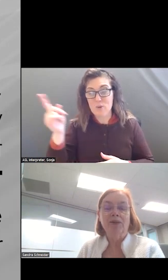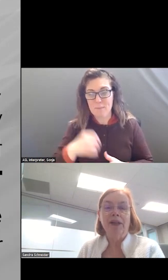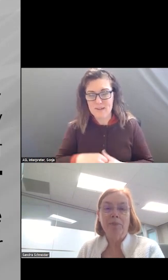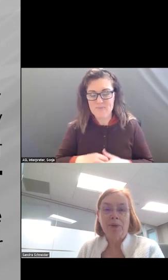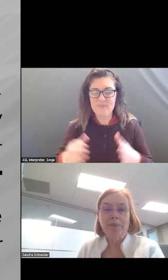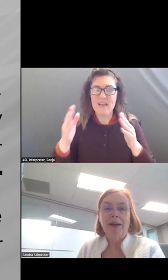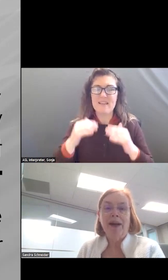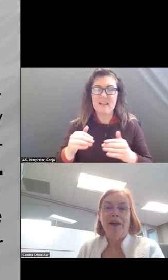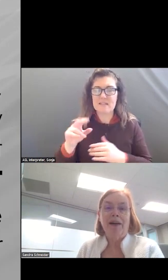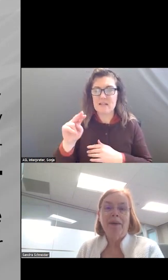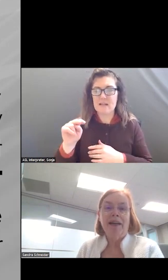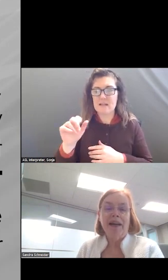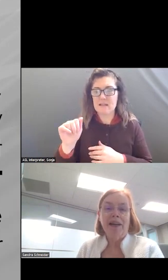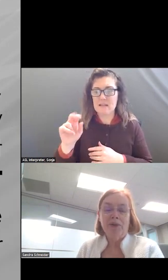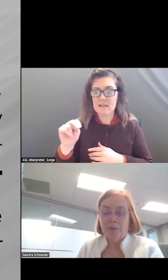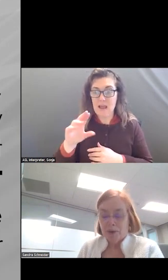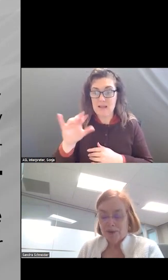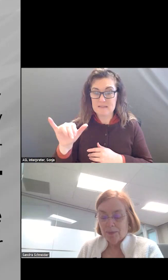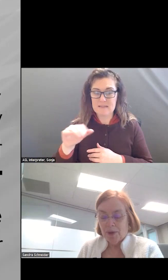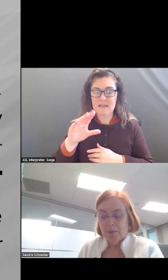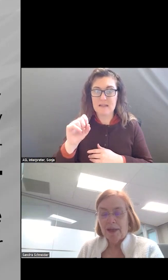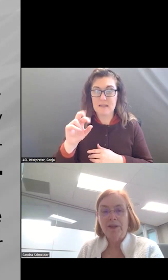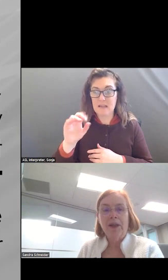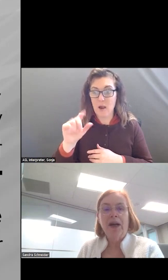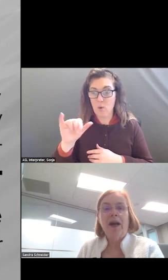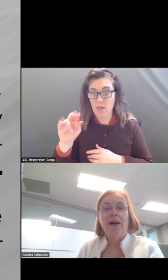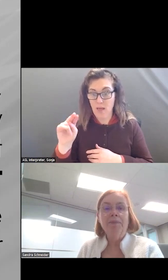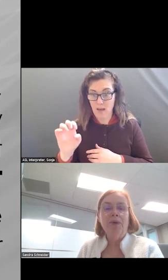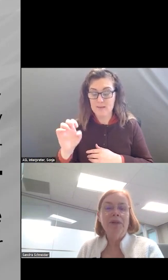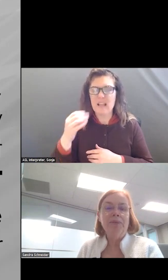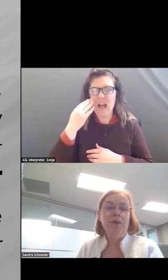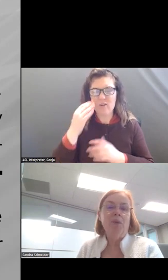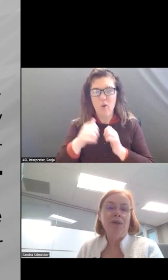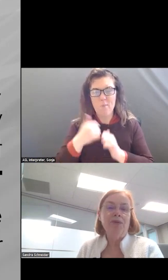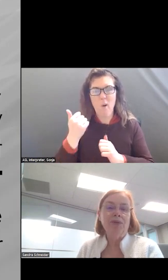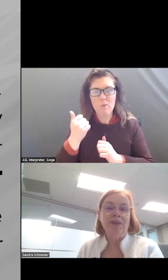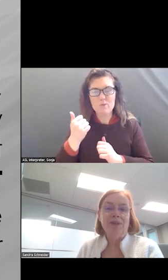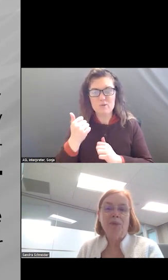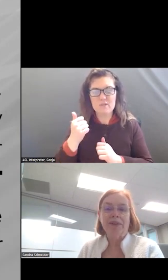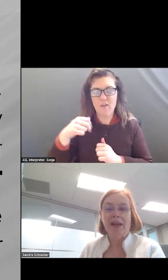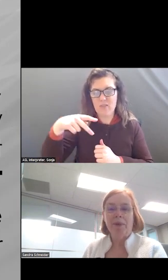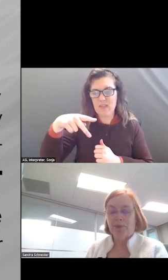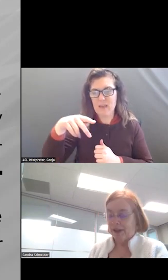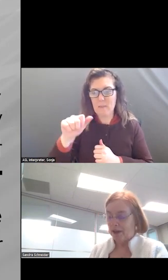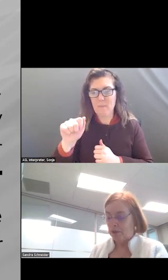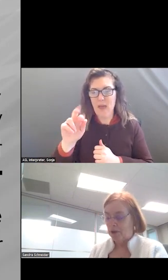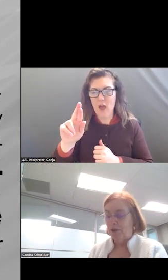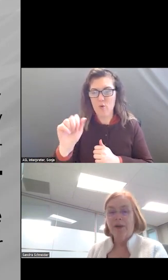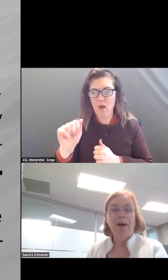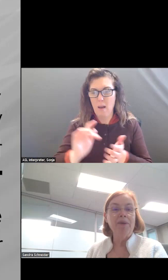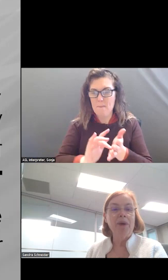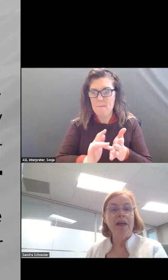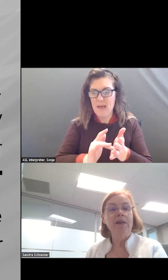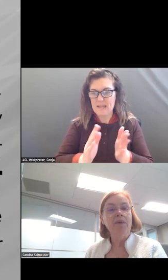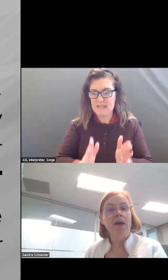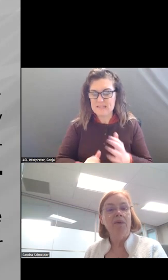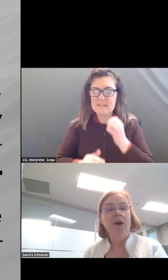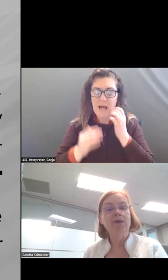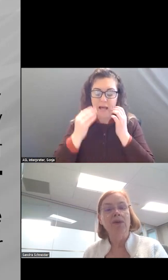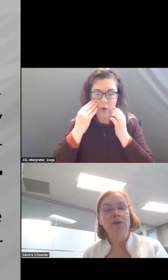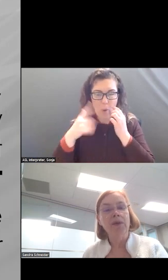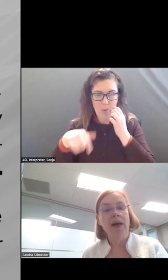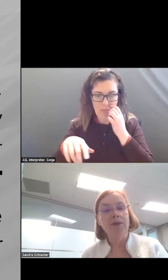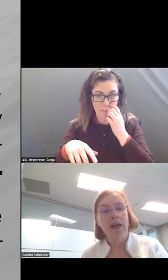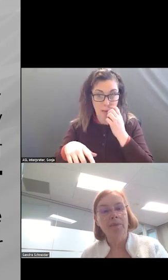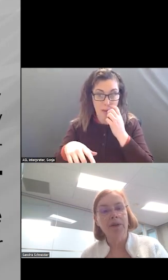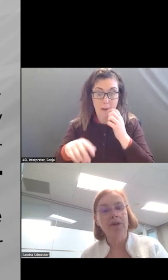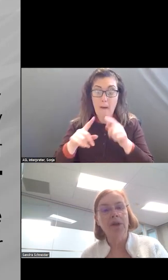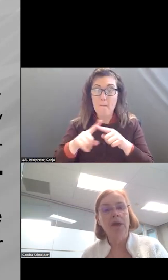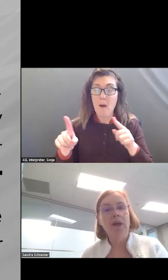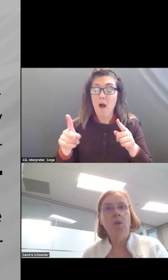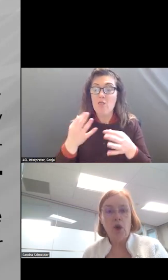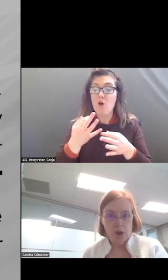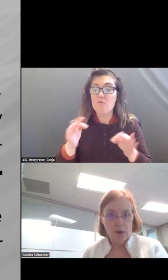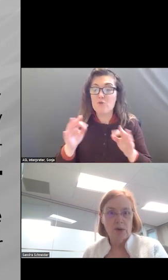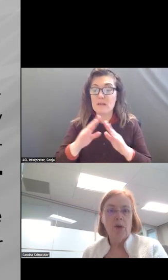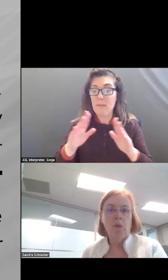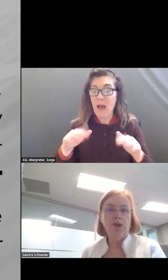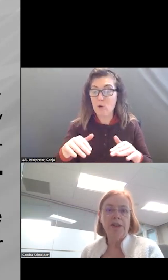NEXT DOOR NEIGHBOR AND I KNEW MOST OF THEM. ALSO THE FREEDOM HOUSE AMBULANCE WORKERS WERE